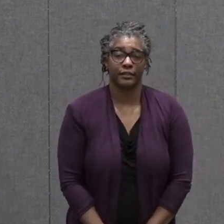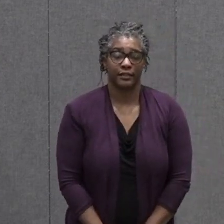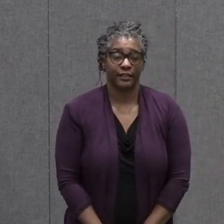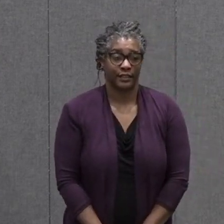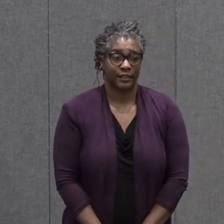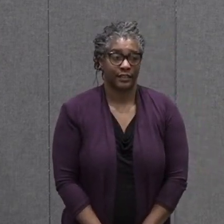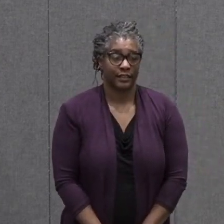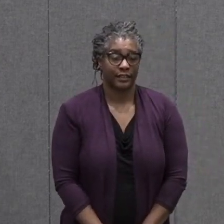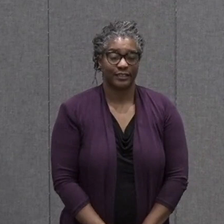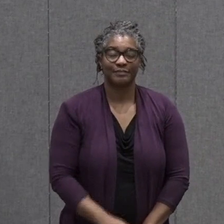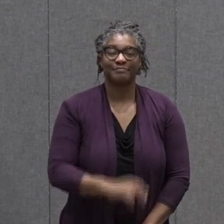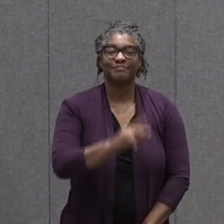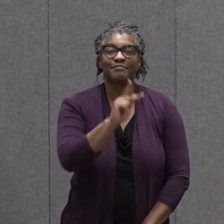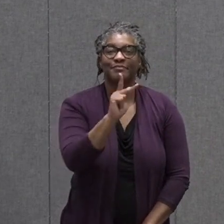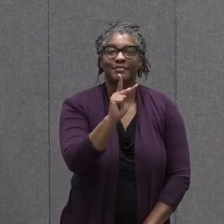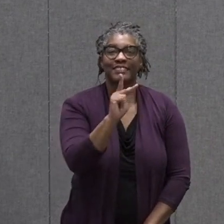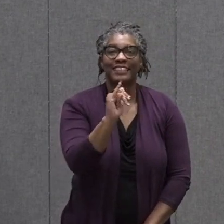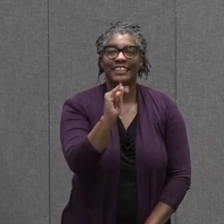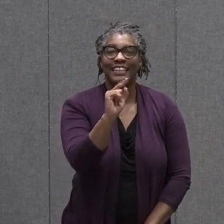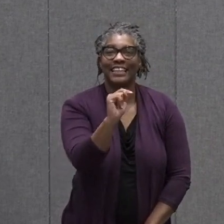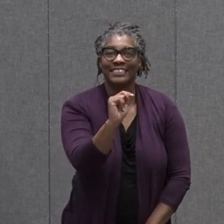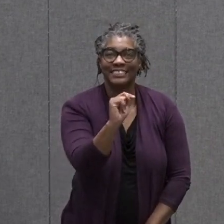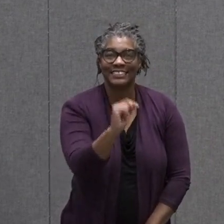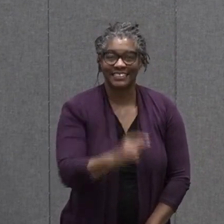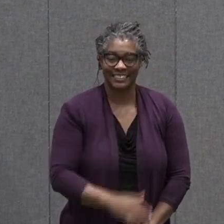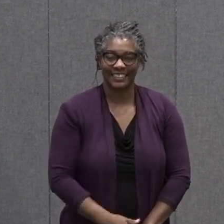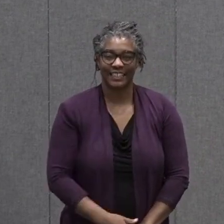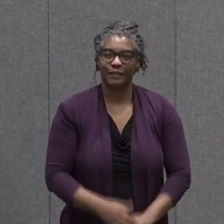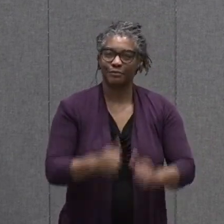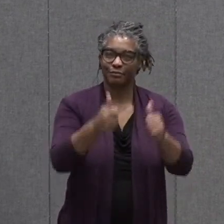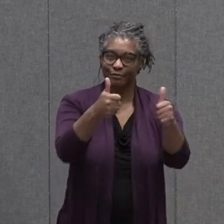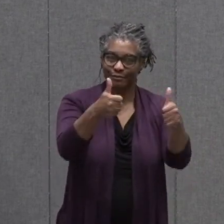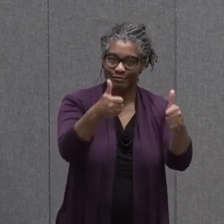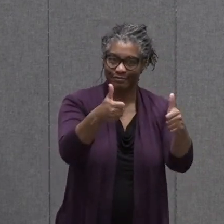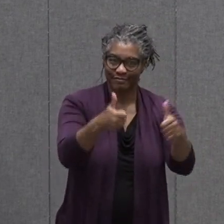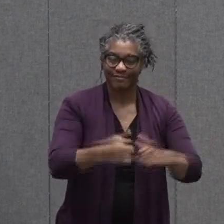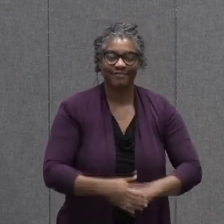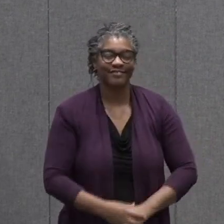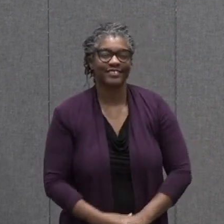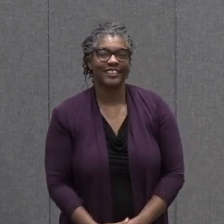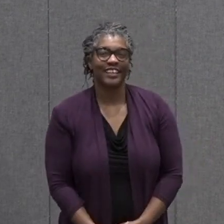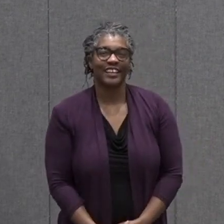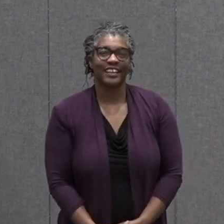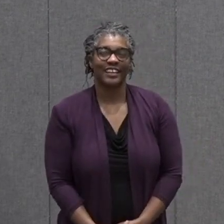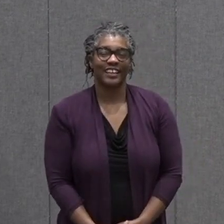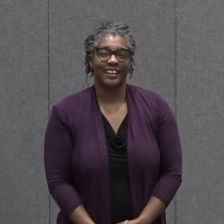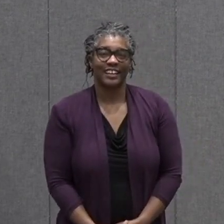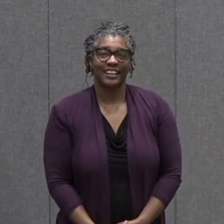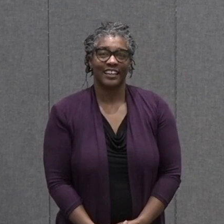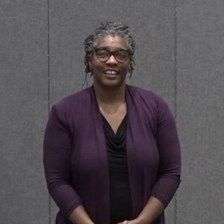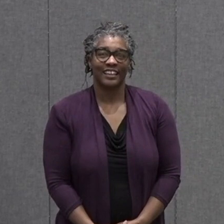Kit. Great job. Can you think of another magic e word